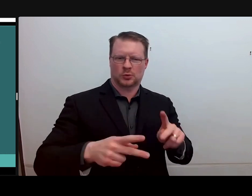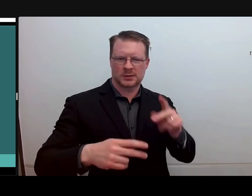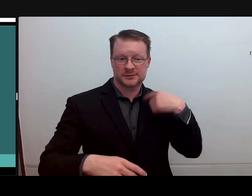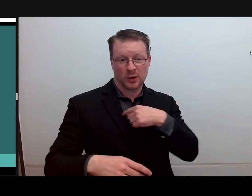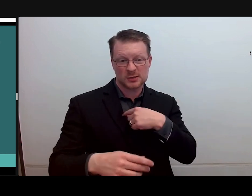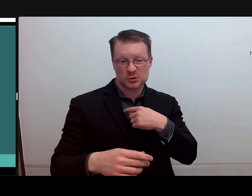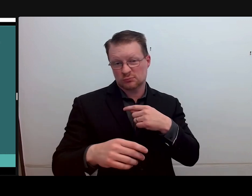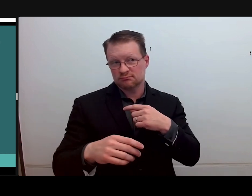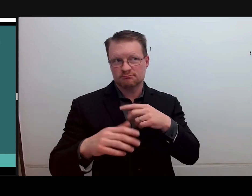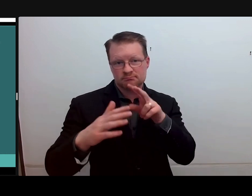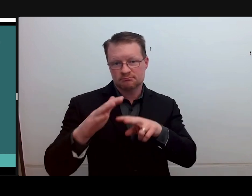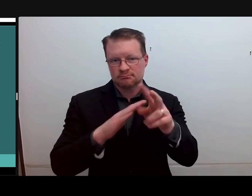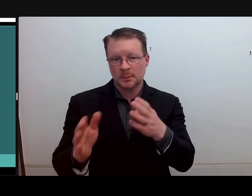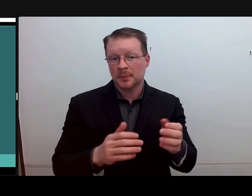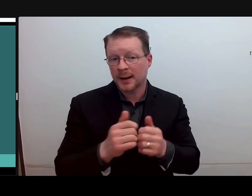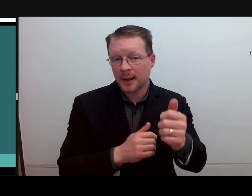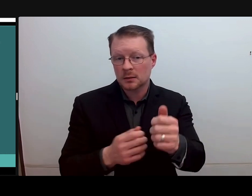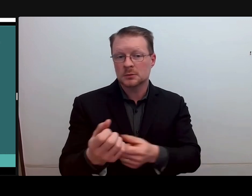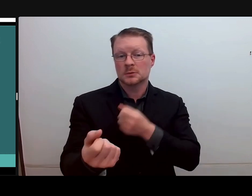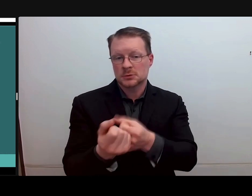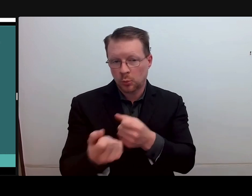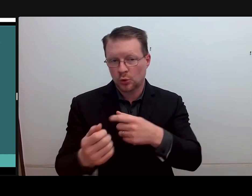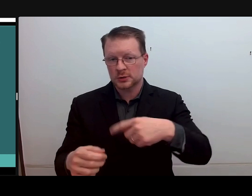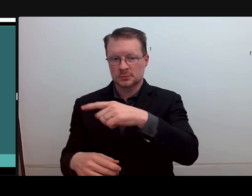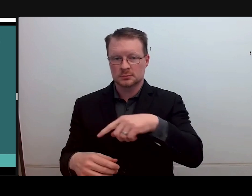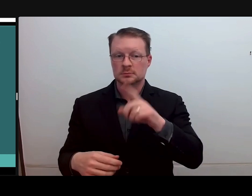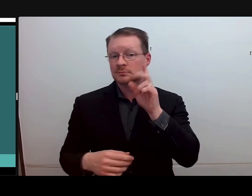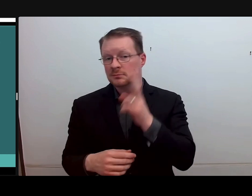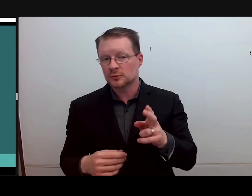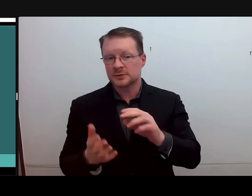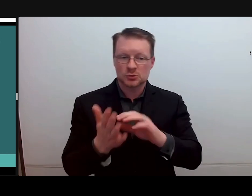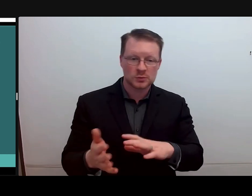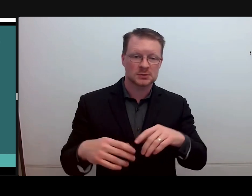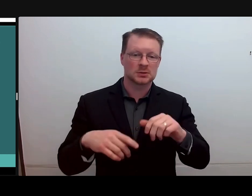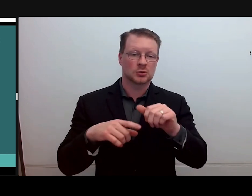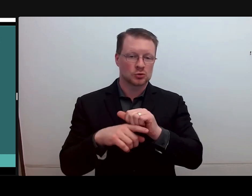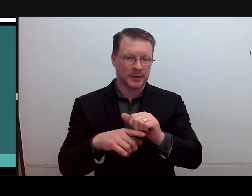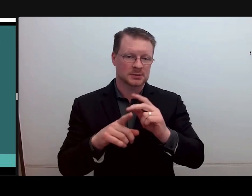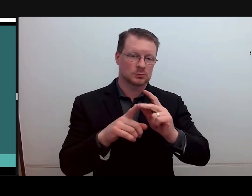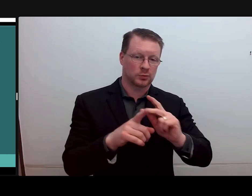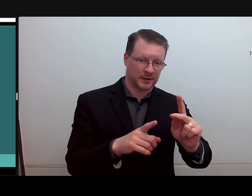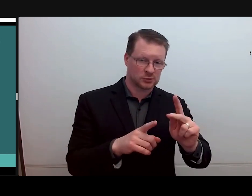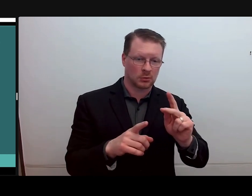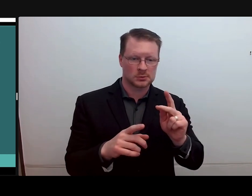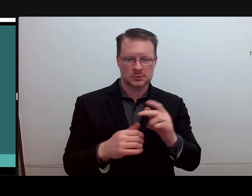So these are three opportunities for us to plan ahead and anticipate what deaf and hard-of-hearing students, trainees,